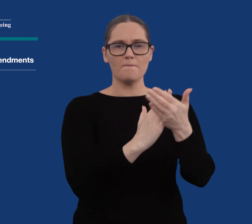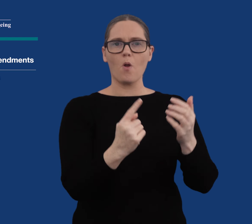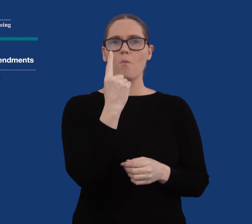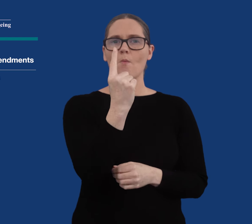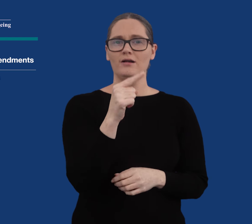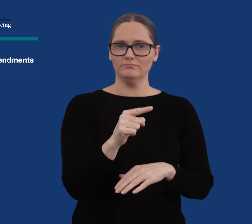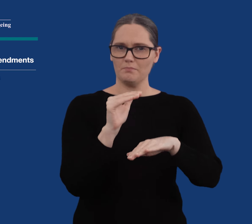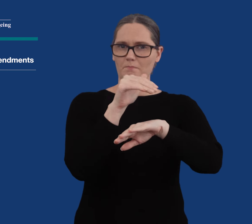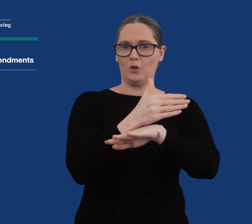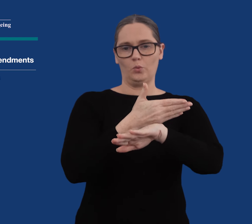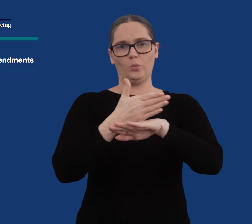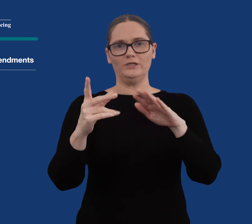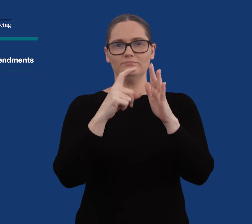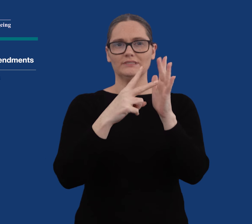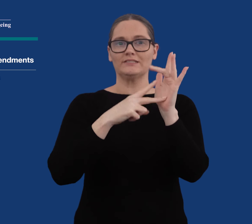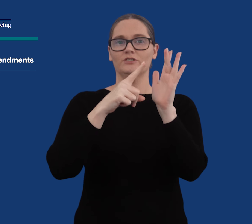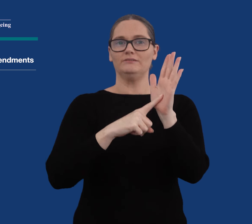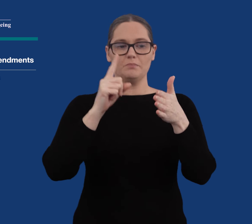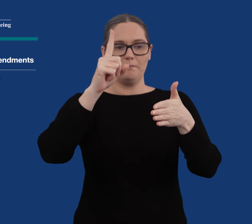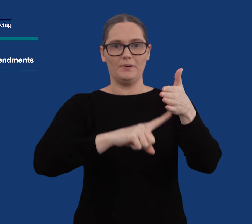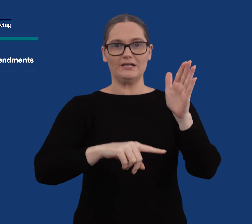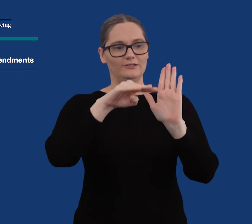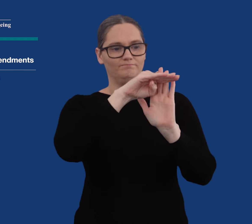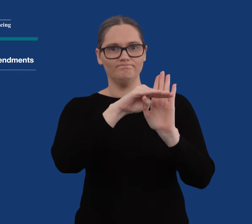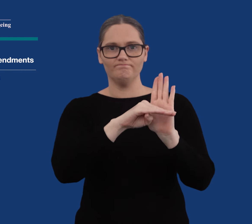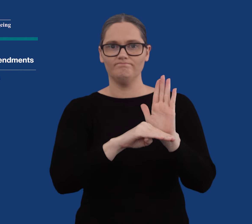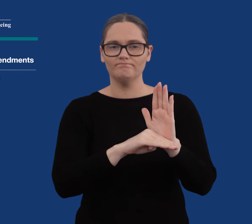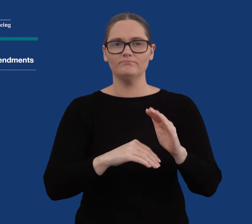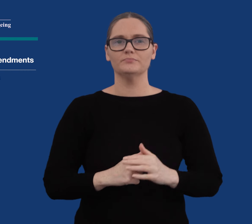Part 1 – New civil penalty provisions